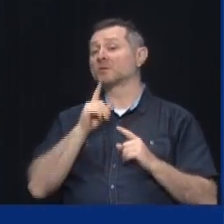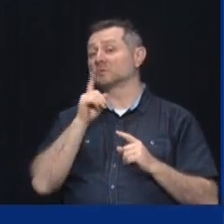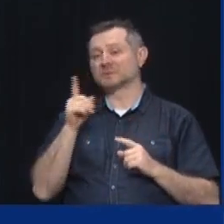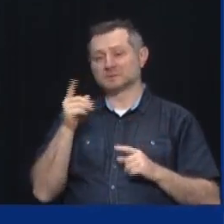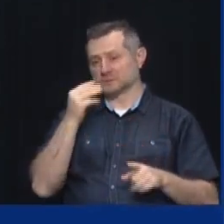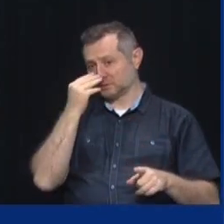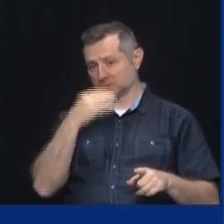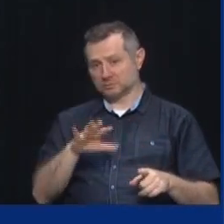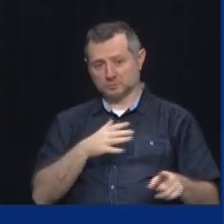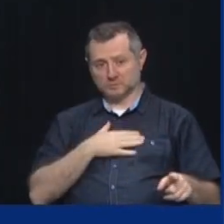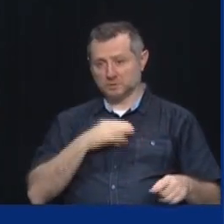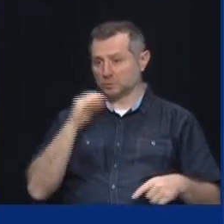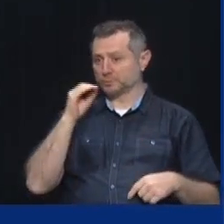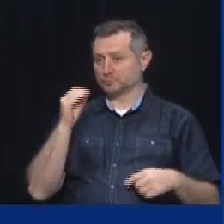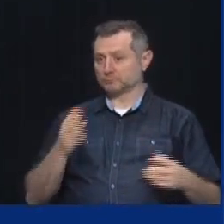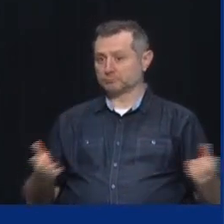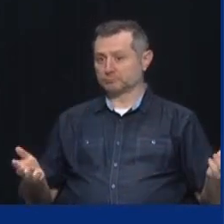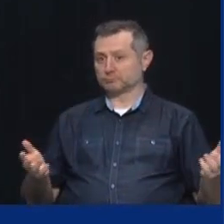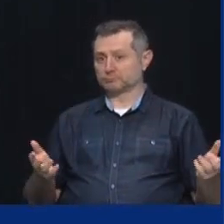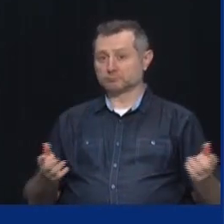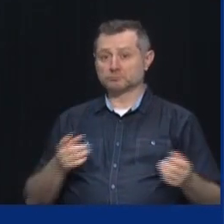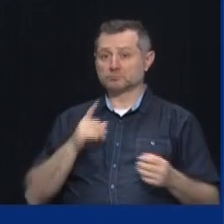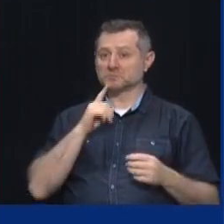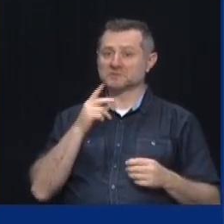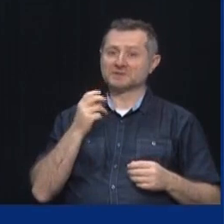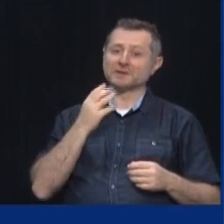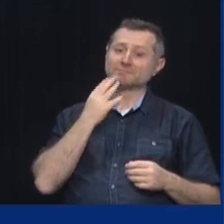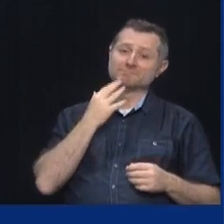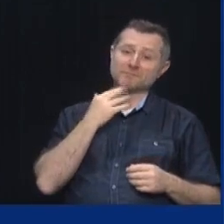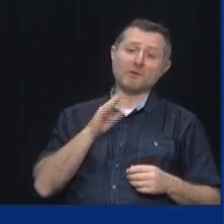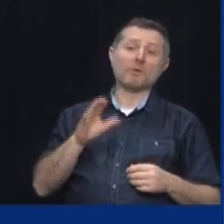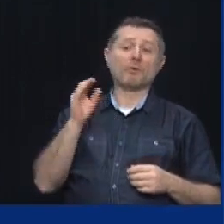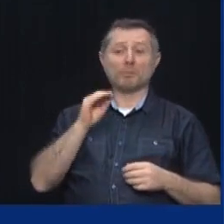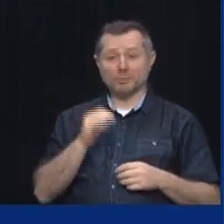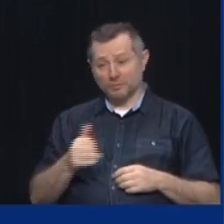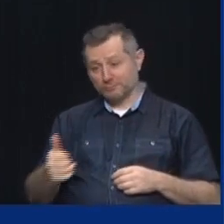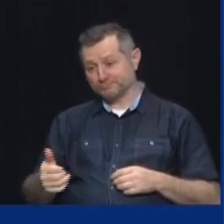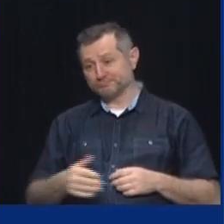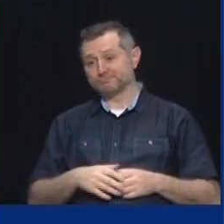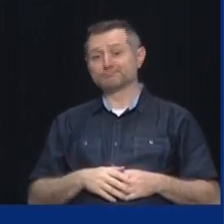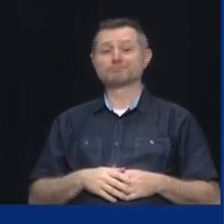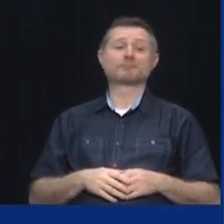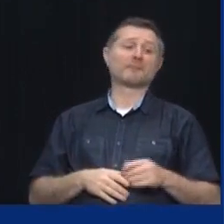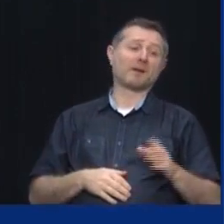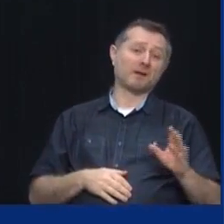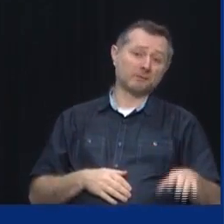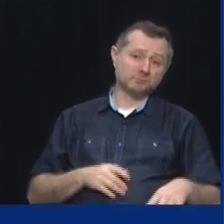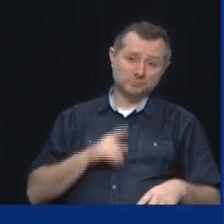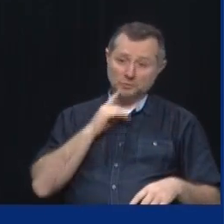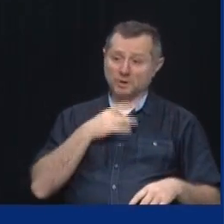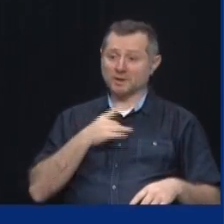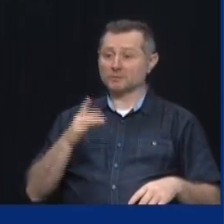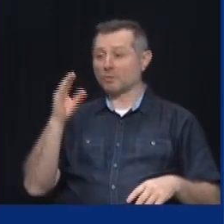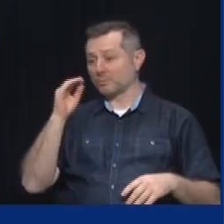OPINIONS ARE NICE. MY FATHER, GOD REST HIS SOUL,